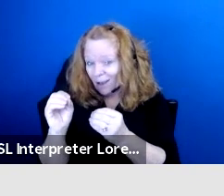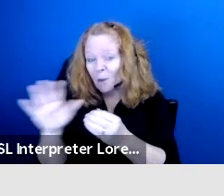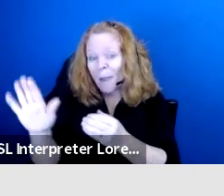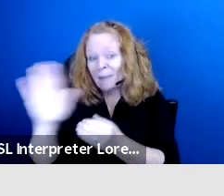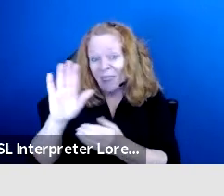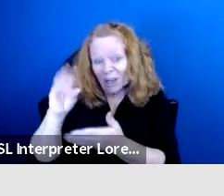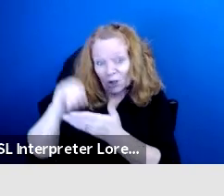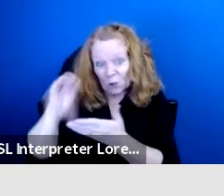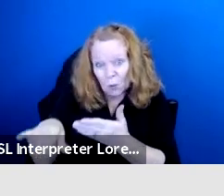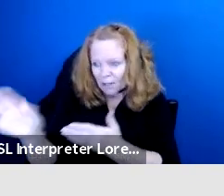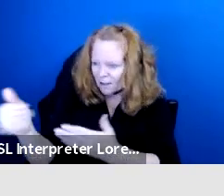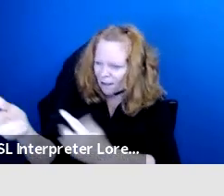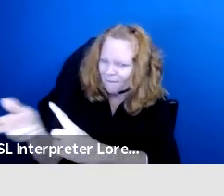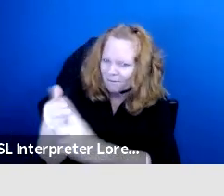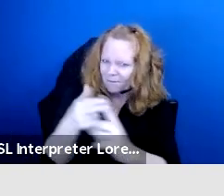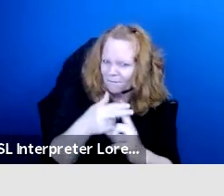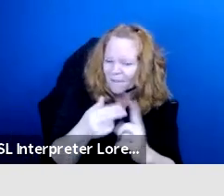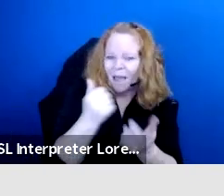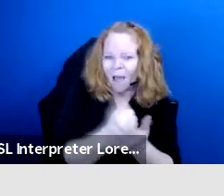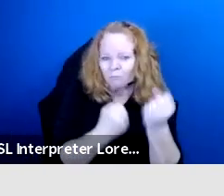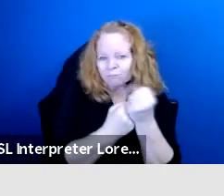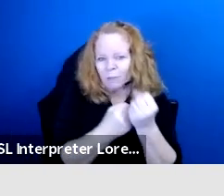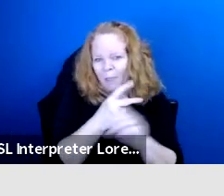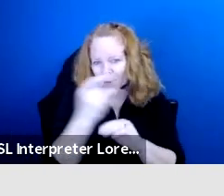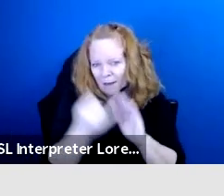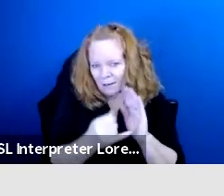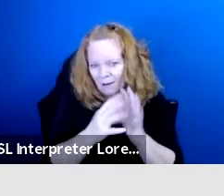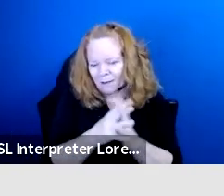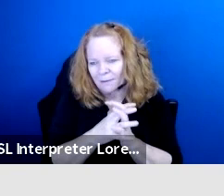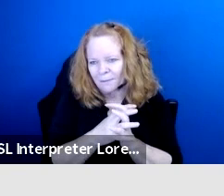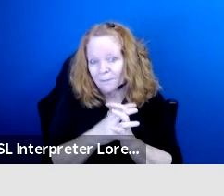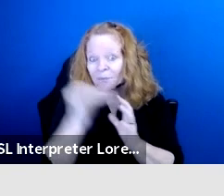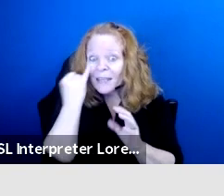there to help you with your projects if you can take advantage of that as much as